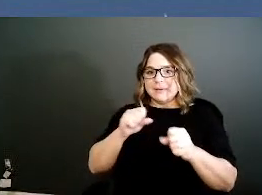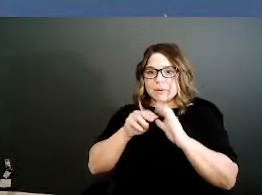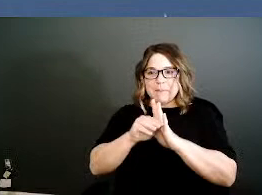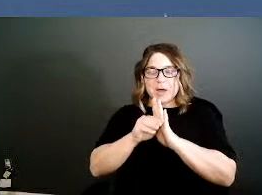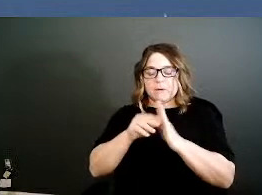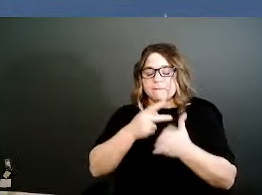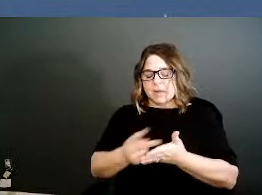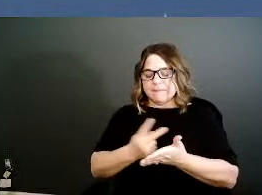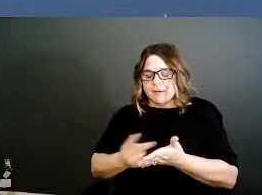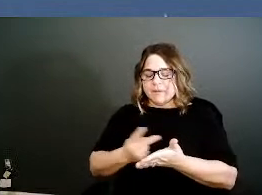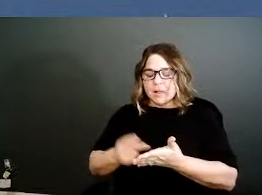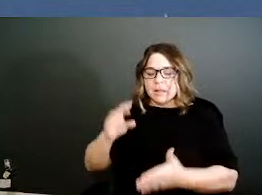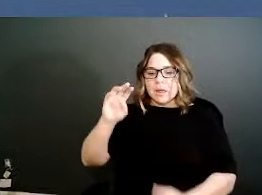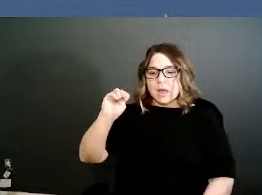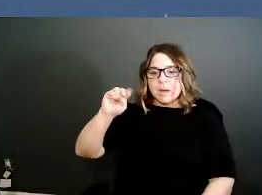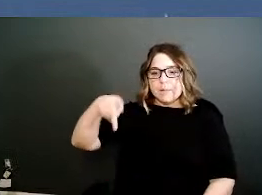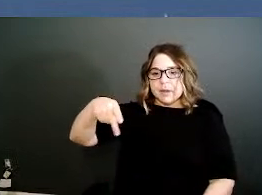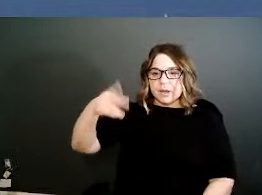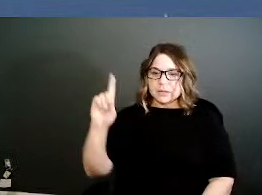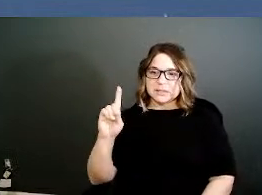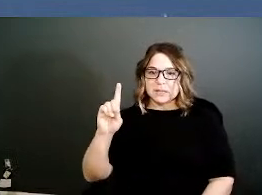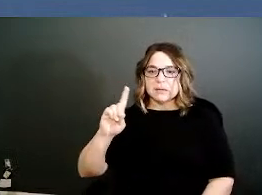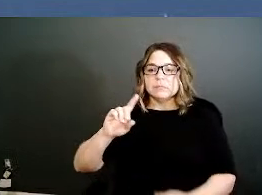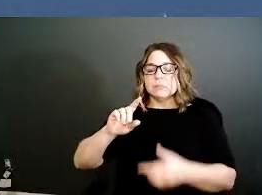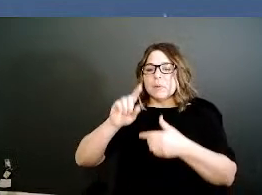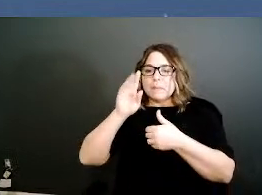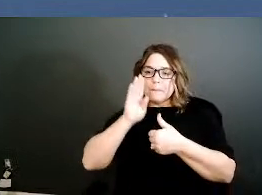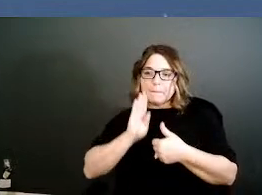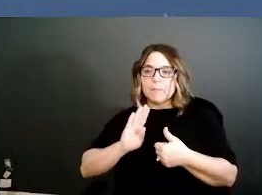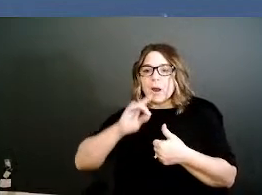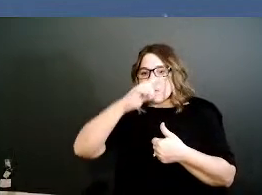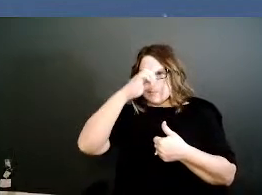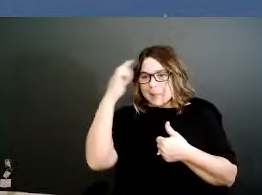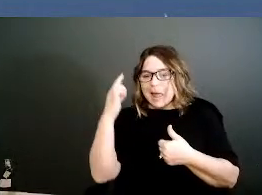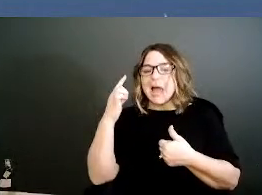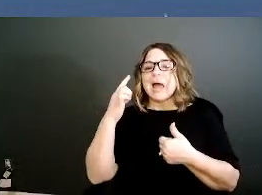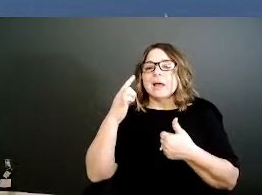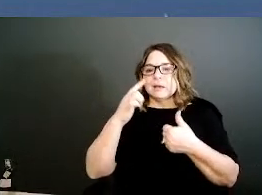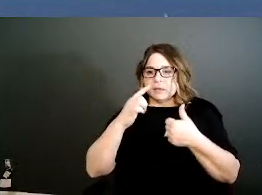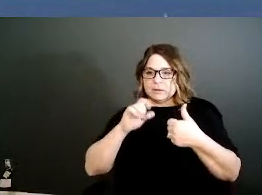GROWN UP WITH FEAR OF POLICE. I'M HERE TO SAY THAT WE SHOULD BE FUNDING PUBLIC SAFETY